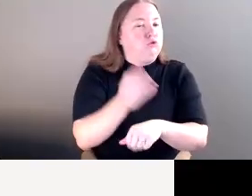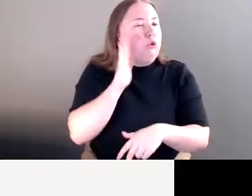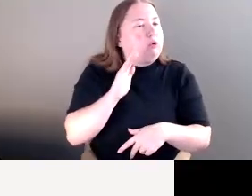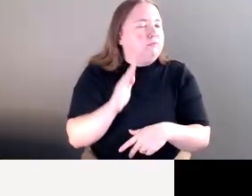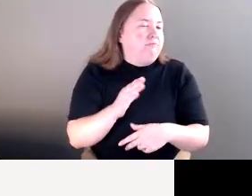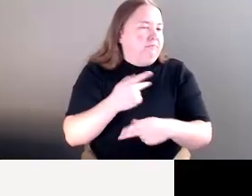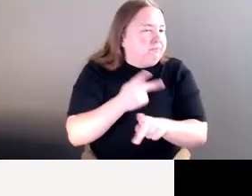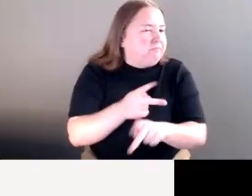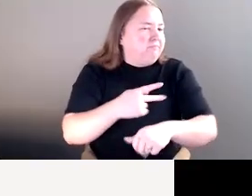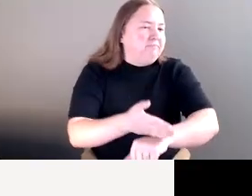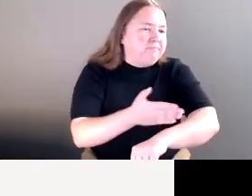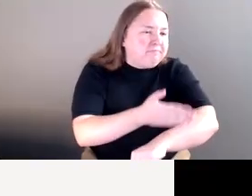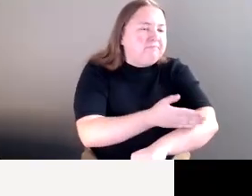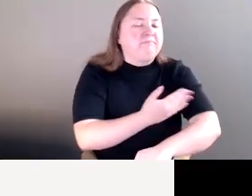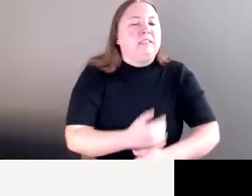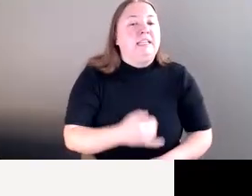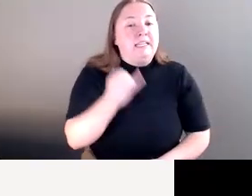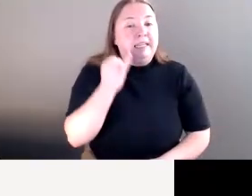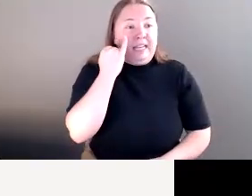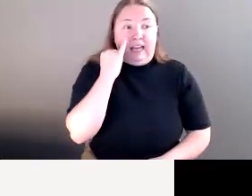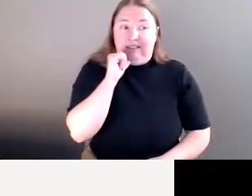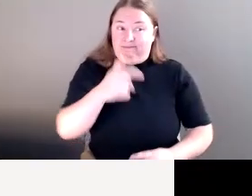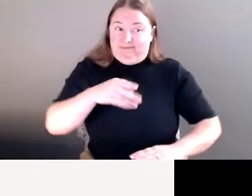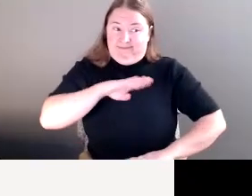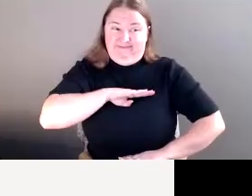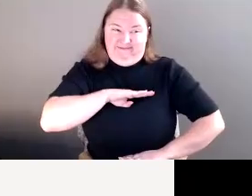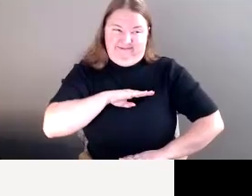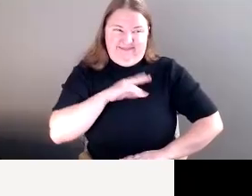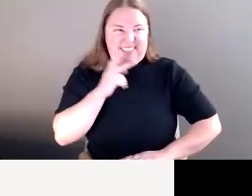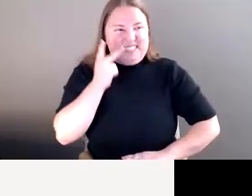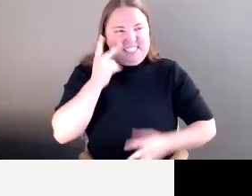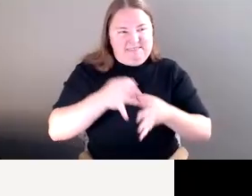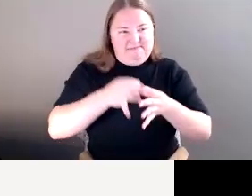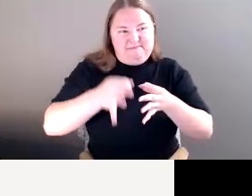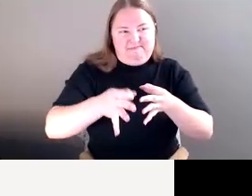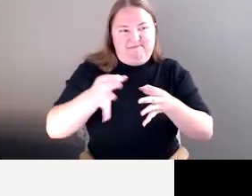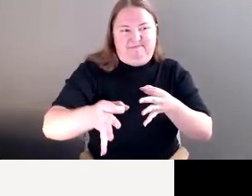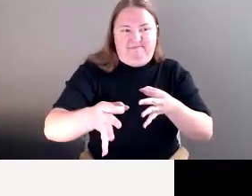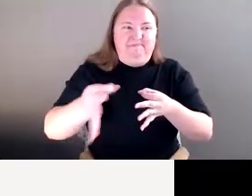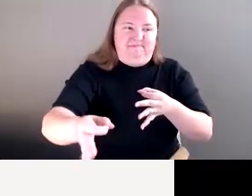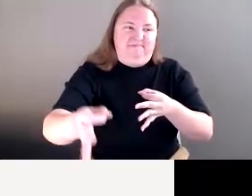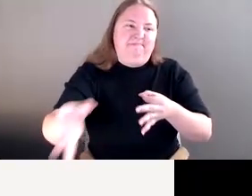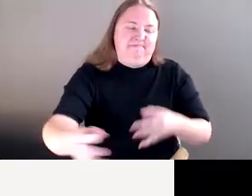But if it isn't, then we could see it pushed back, so. All right. Thank you.